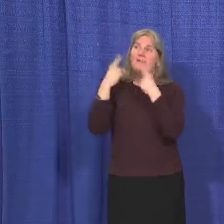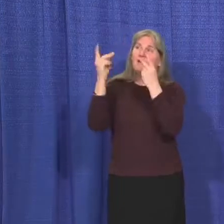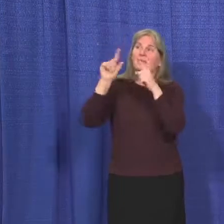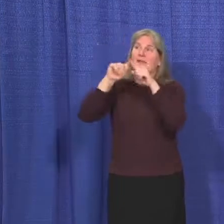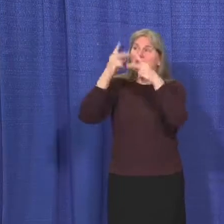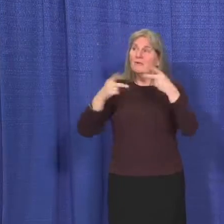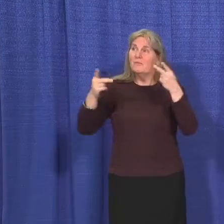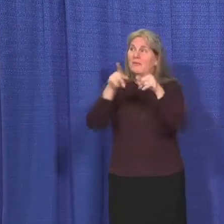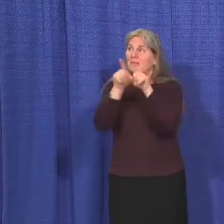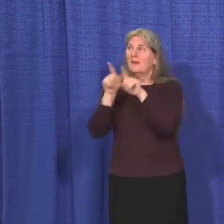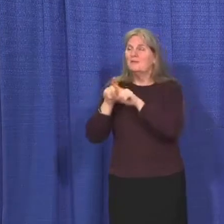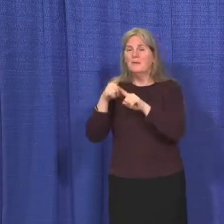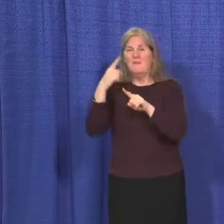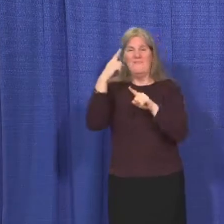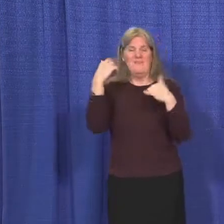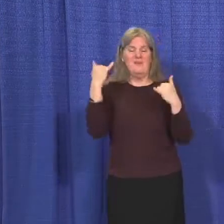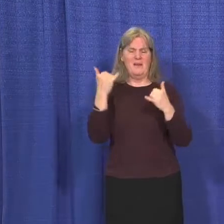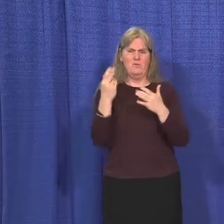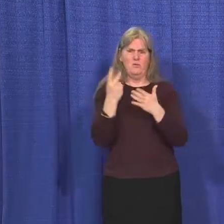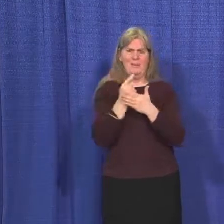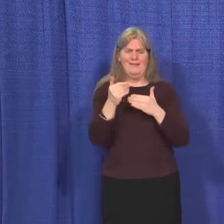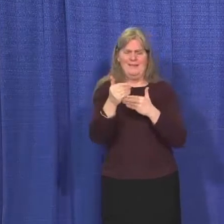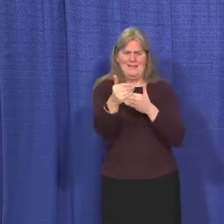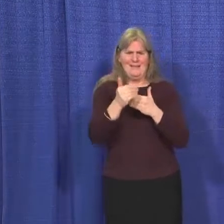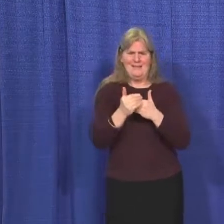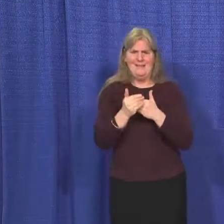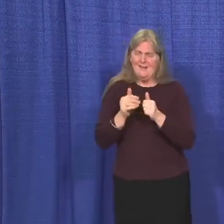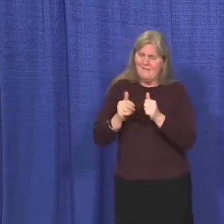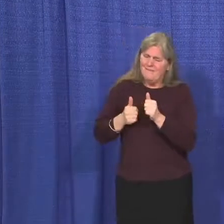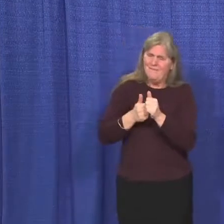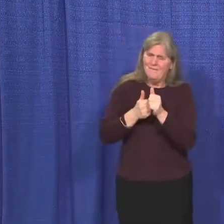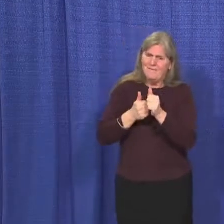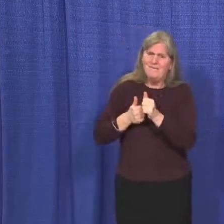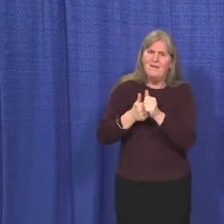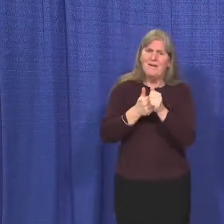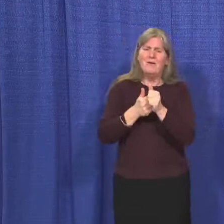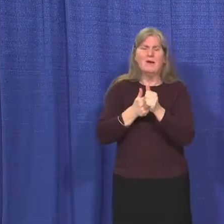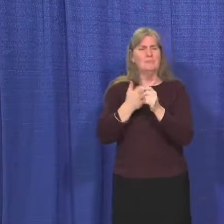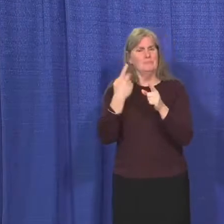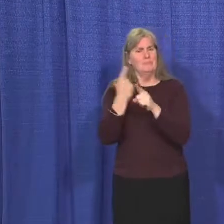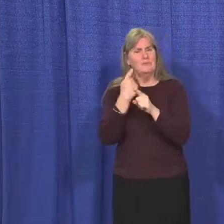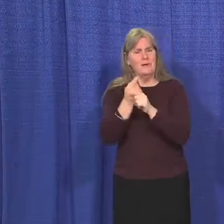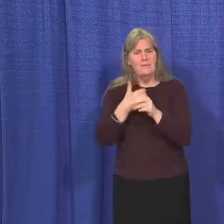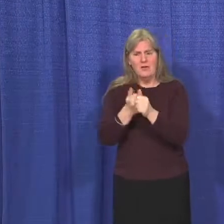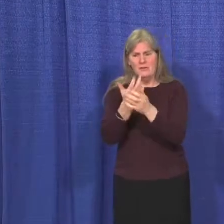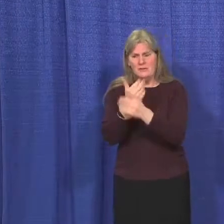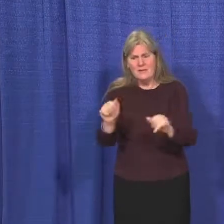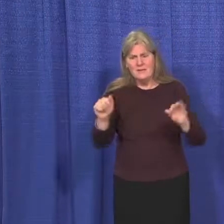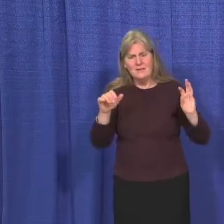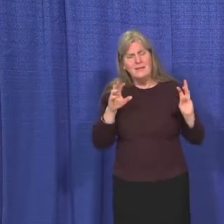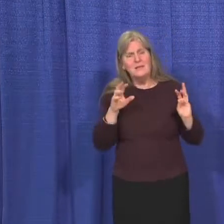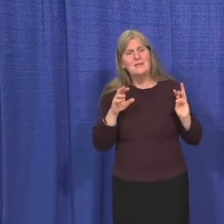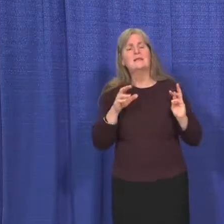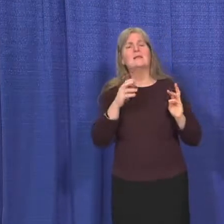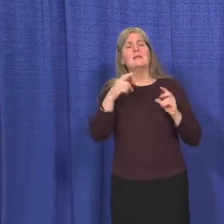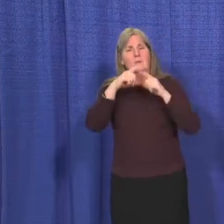beyond. Let's stick together for the next few weeks, keep up with the vaccinations, and I promise we